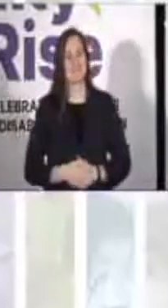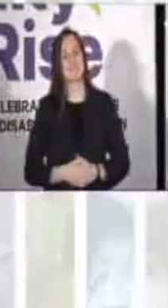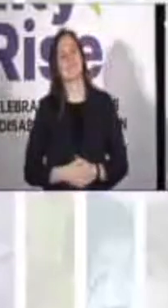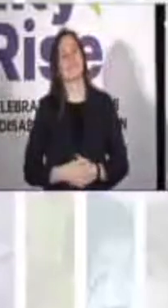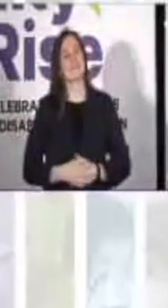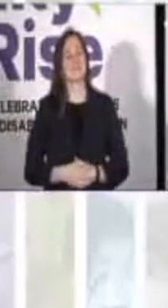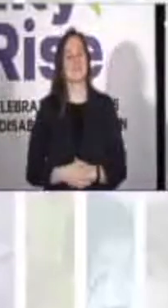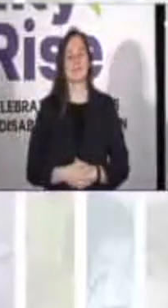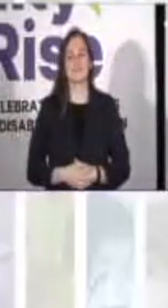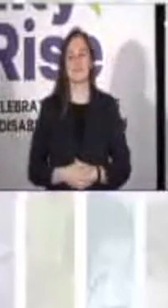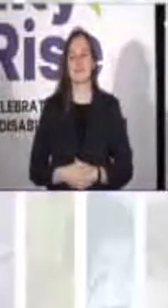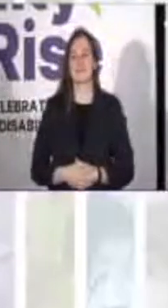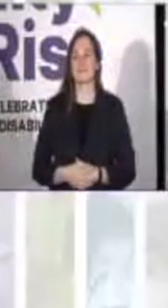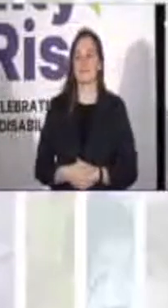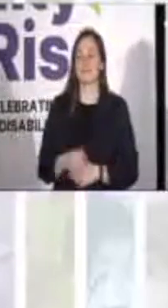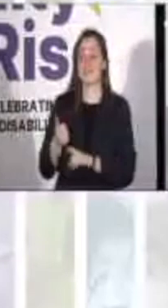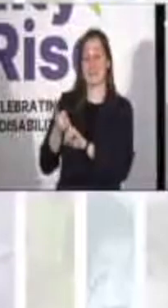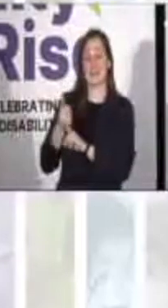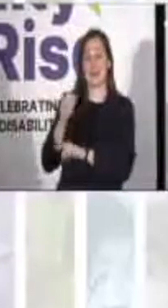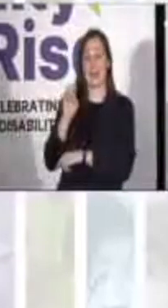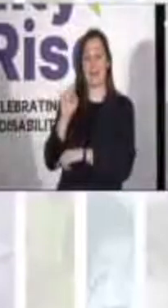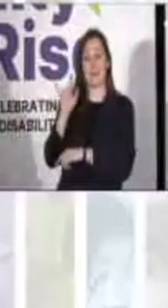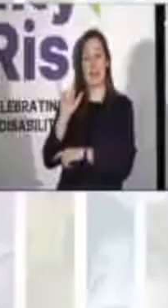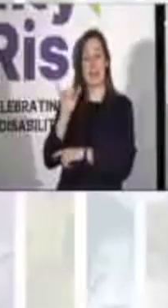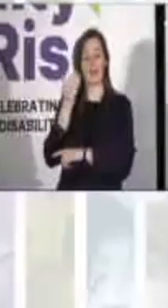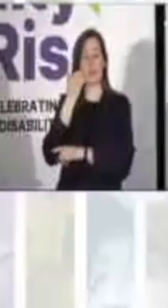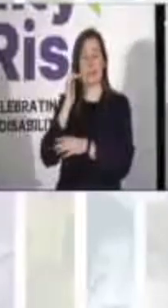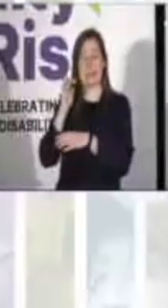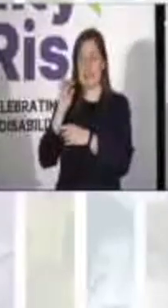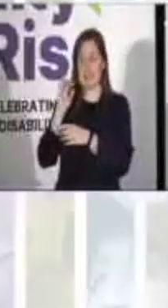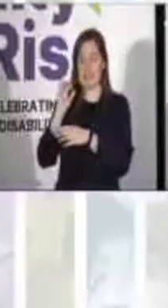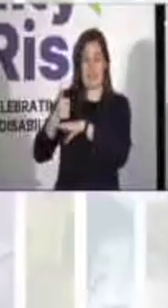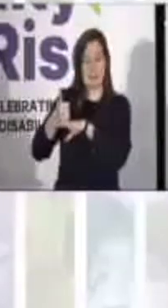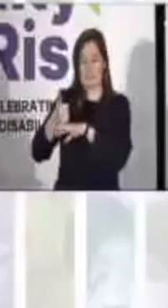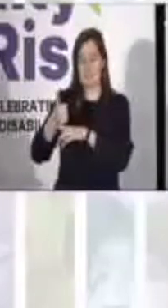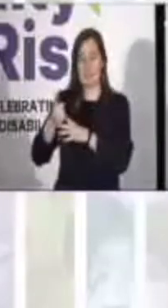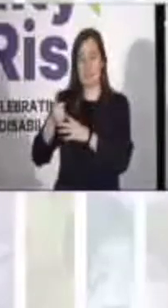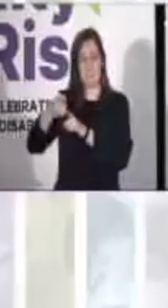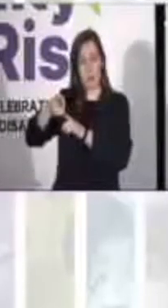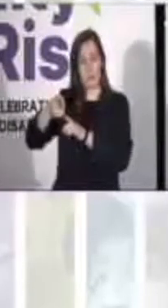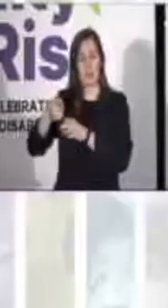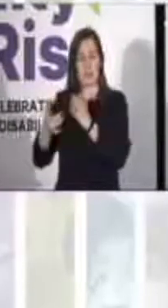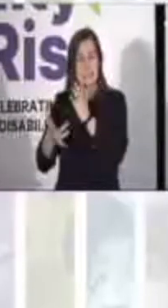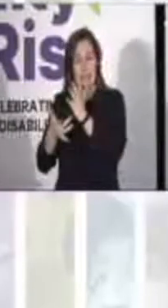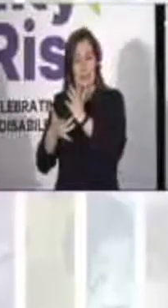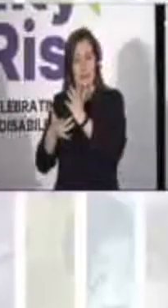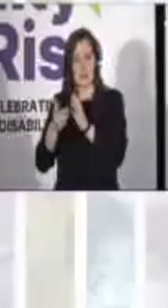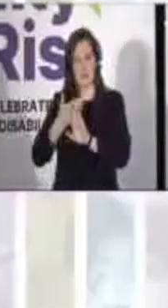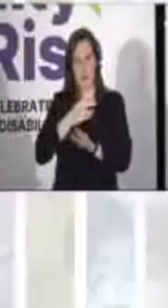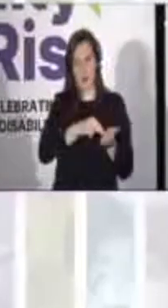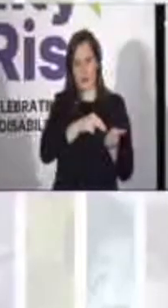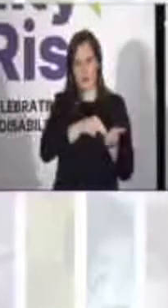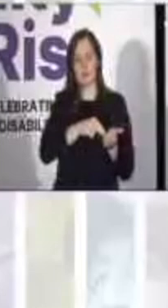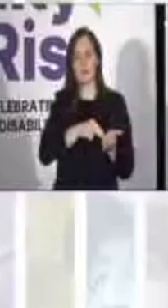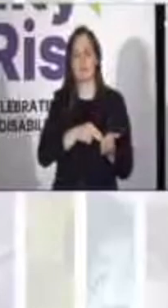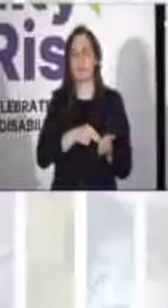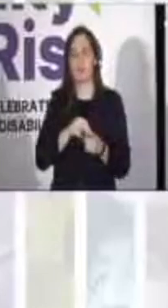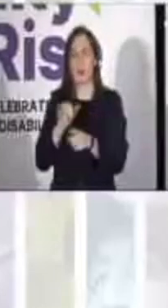EMILY WHO HAD JUST BEGAN HER CAREER IN TECH AFTER TRANSITIONING FROM NURSING WAS EXACTLY WHAT WE NEEDED AT CREATIVE FORWARD.